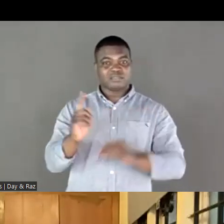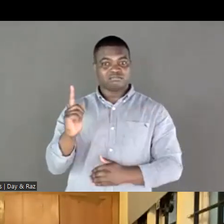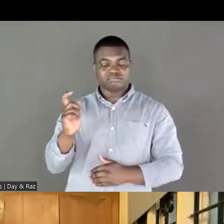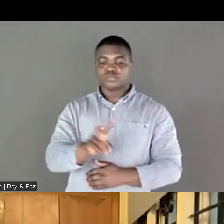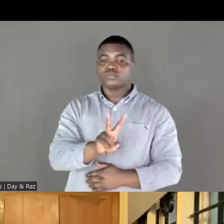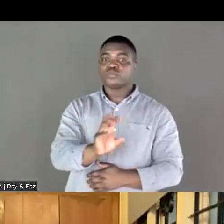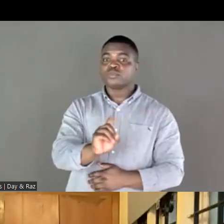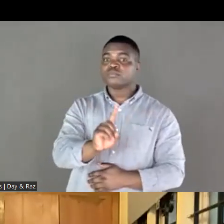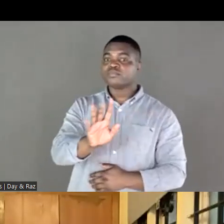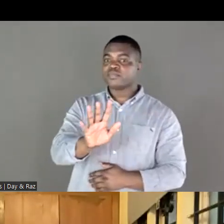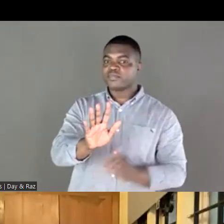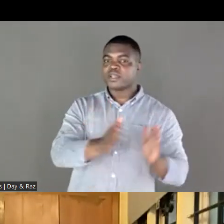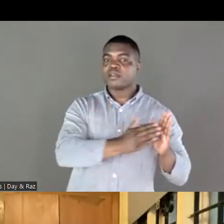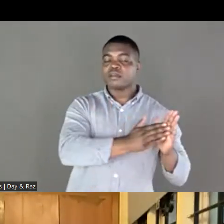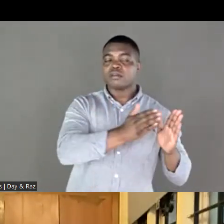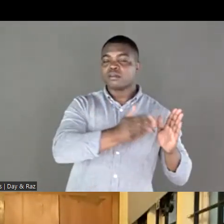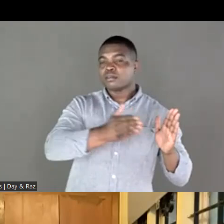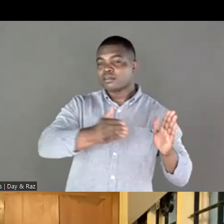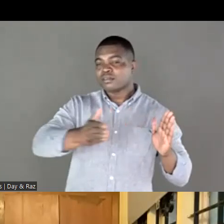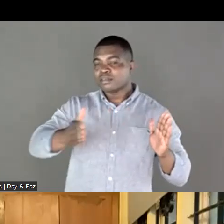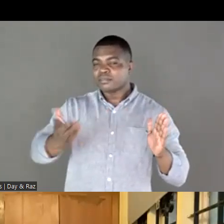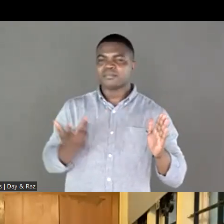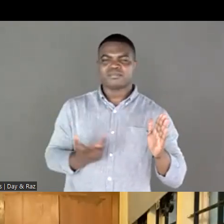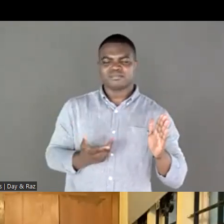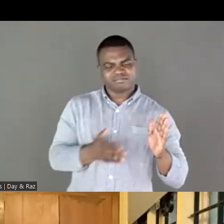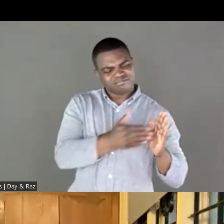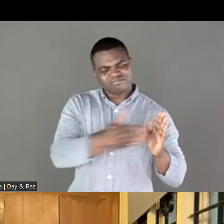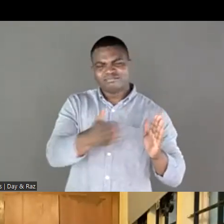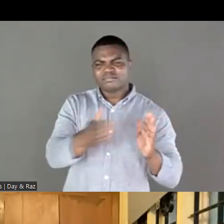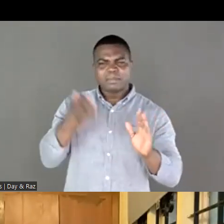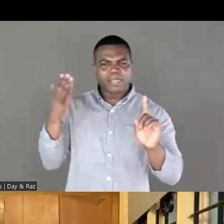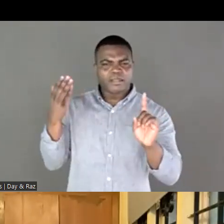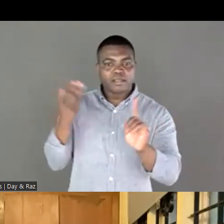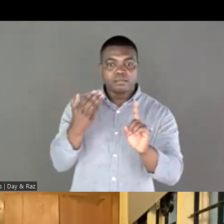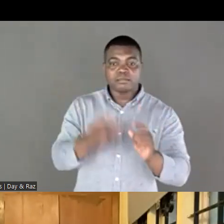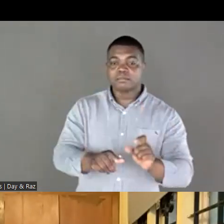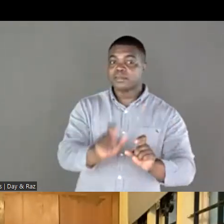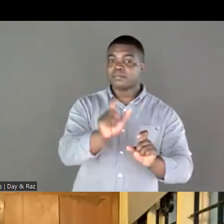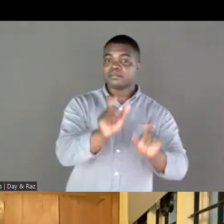with disabilities in the development agenda. Now, some of you may know that the agenda 2030